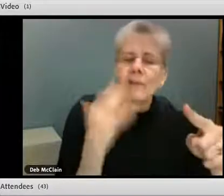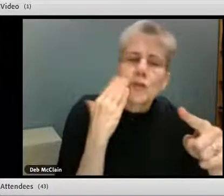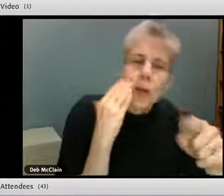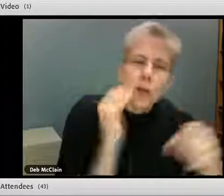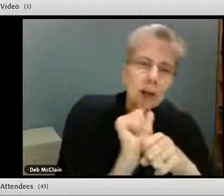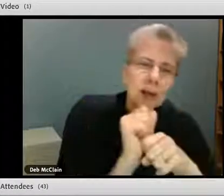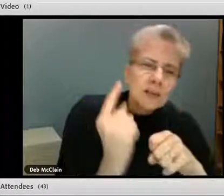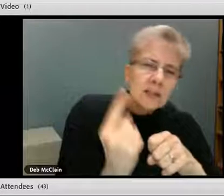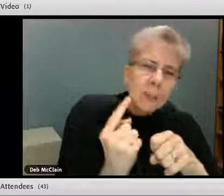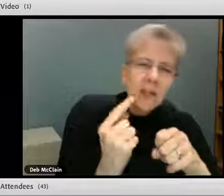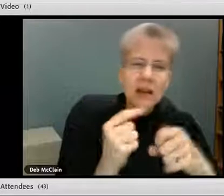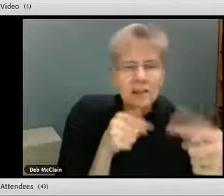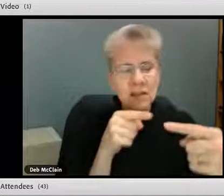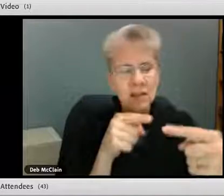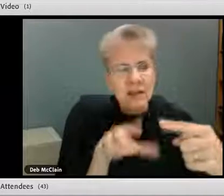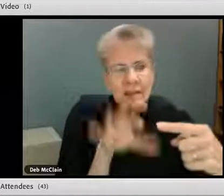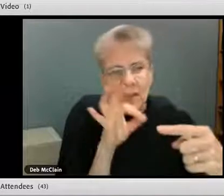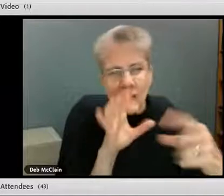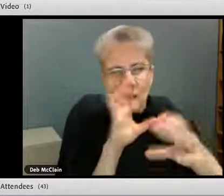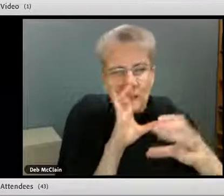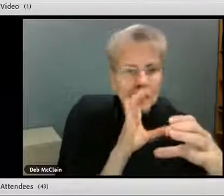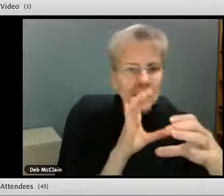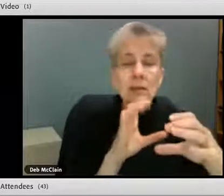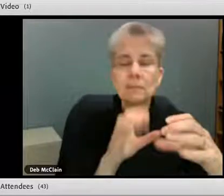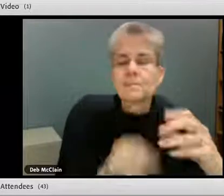this is a really cool idea on how to do that.